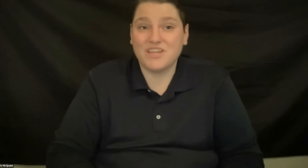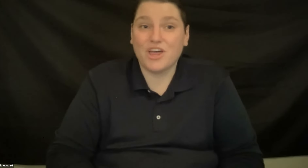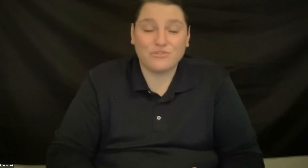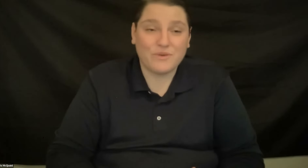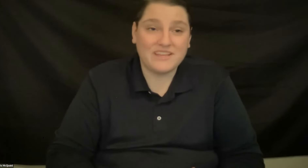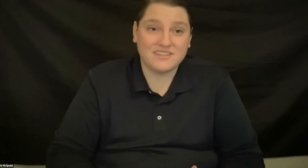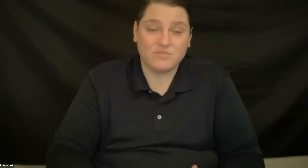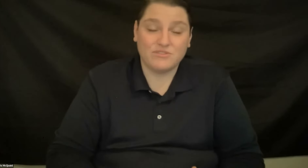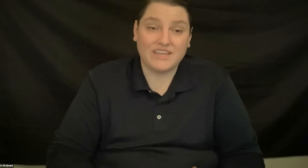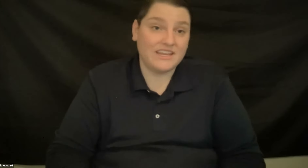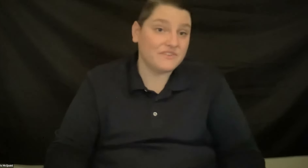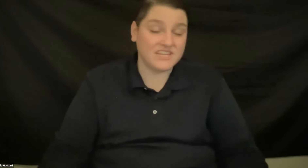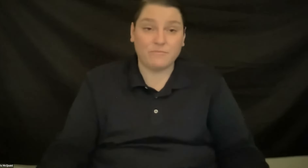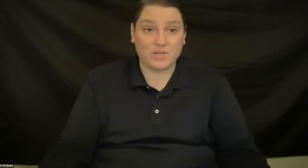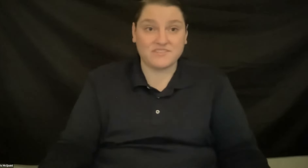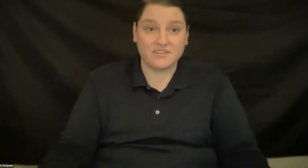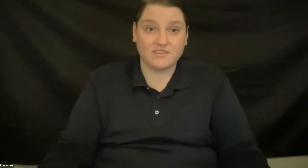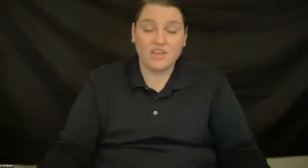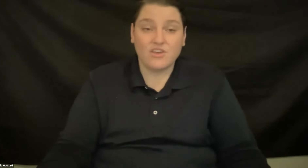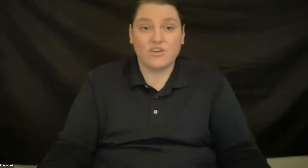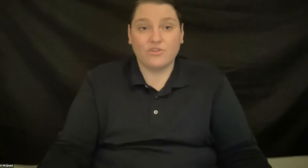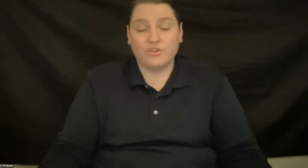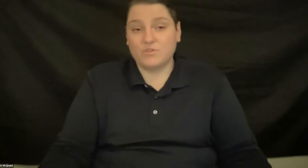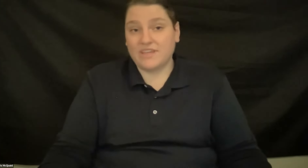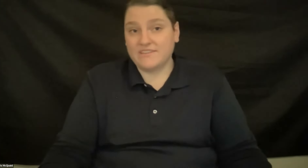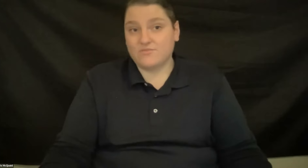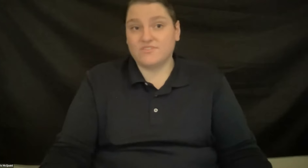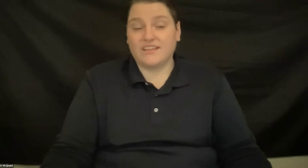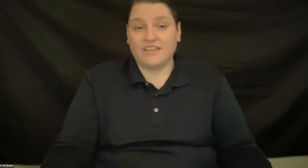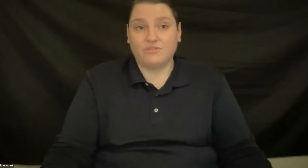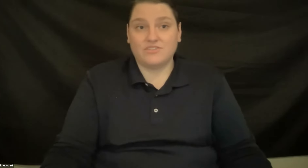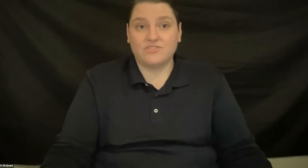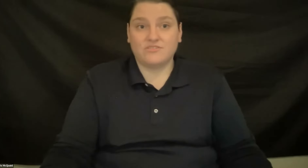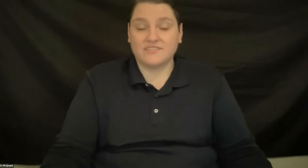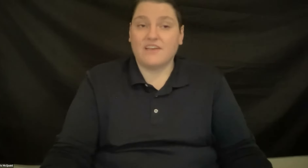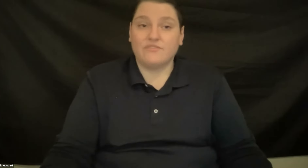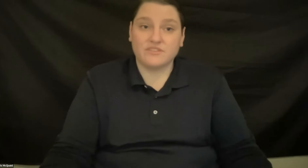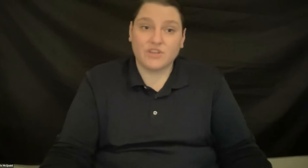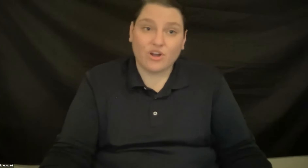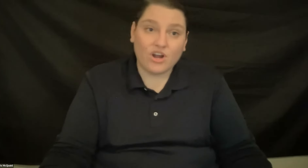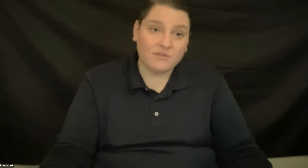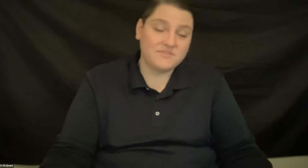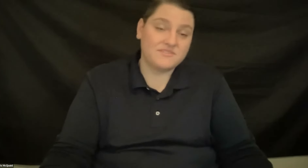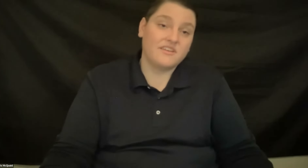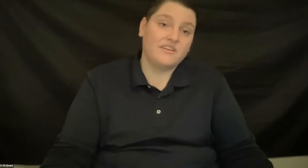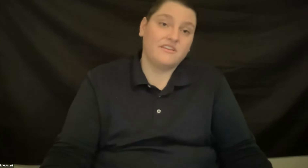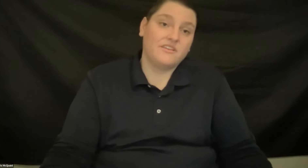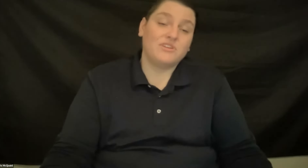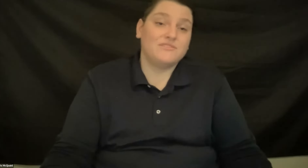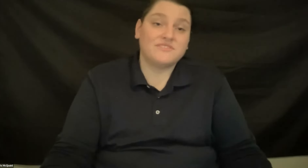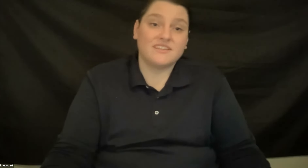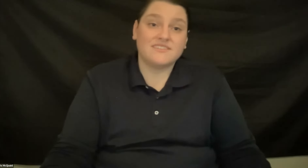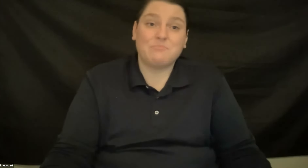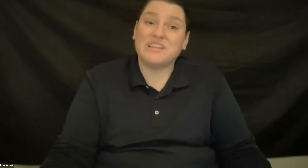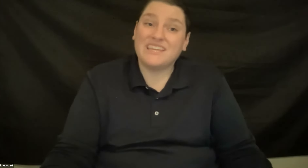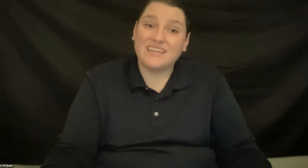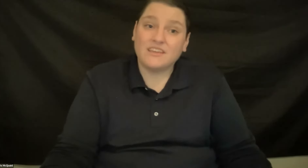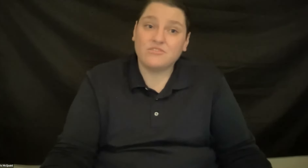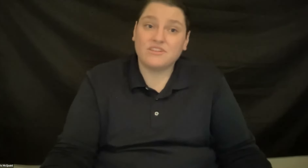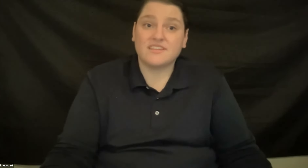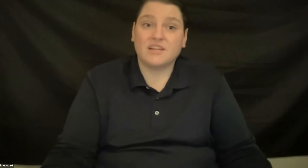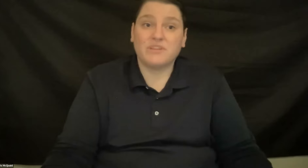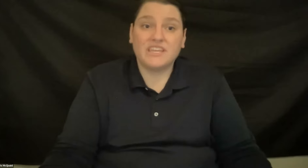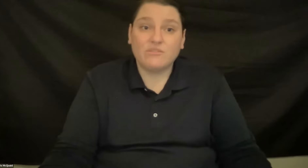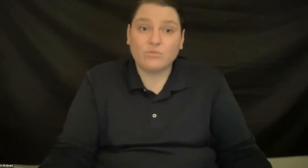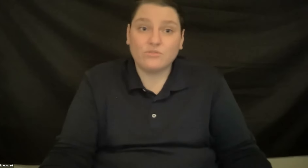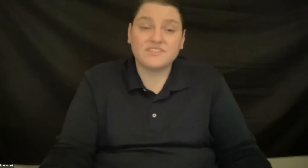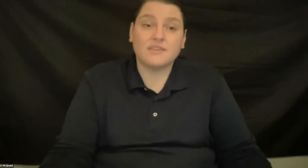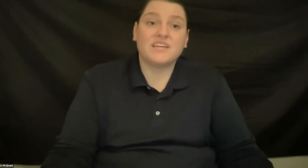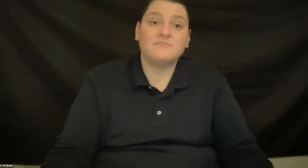Um... but fluts challenge is how to interact with someone, a Deaf person, who may be struggling and might be having a stroke and they're not signing clearly.